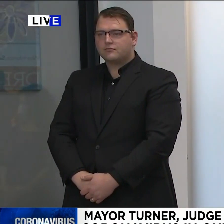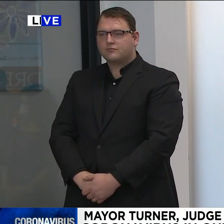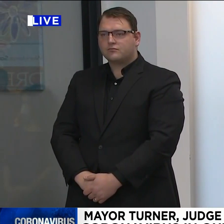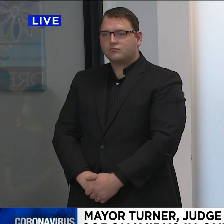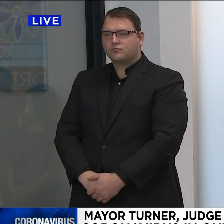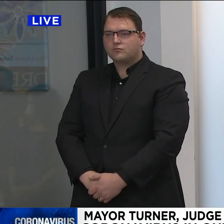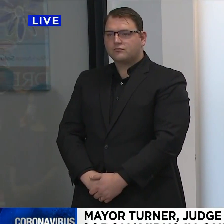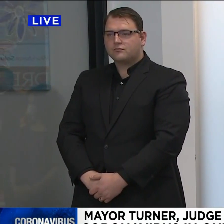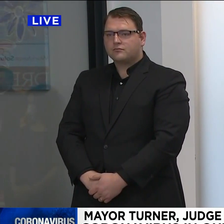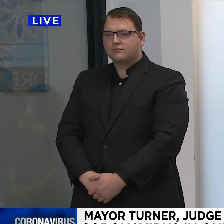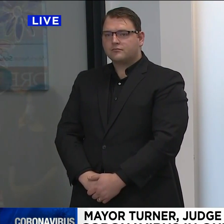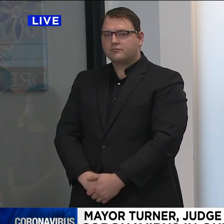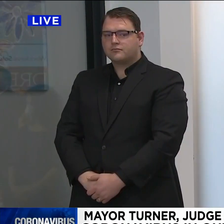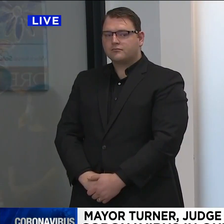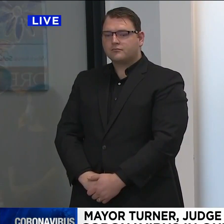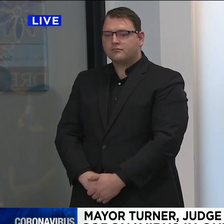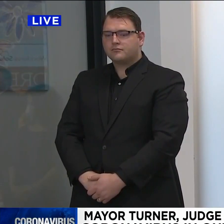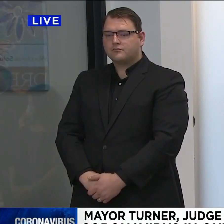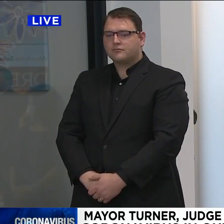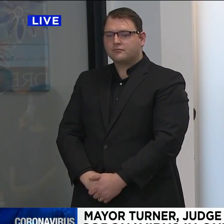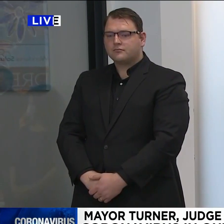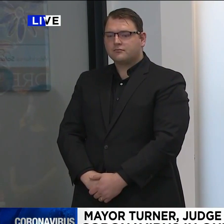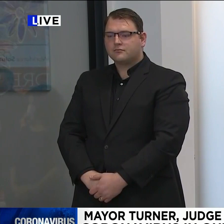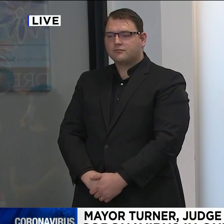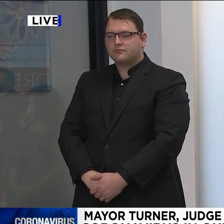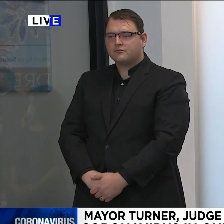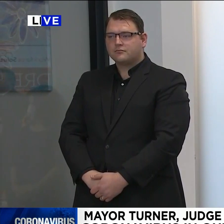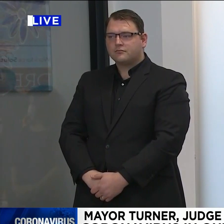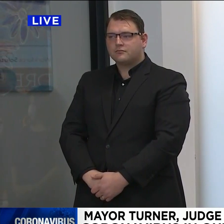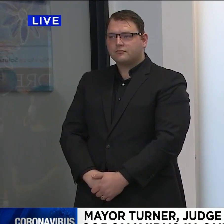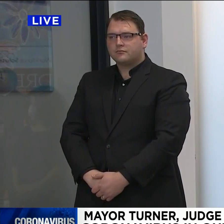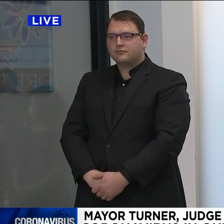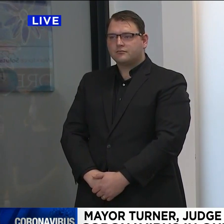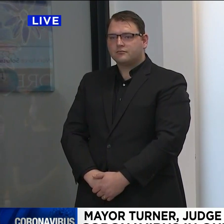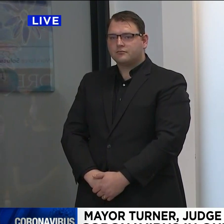new program they can accommodate 60 people. They accommodate 60 people. They want to make sure that want to make sure that resources are available for for